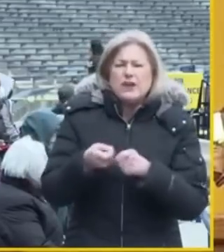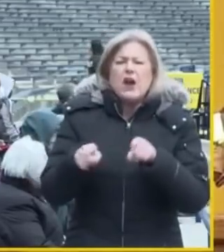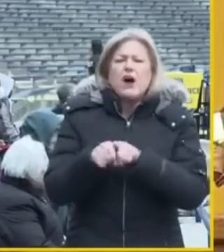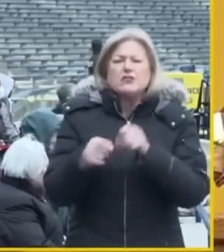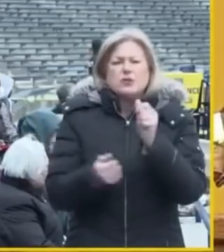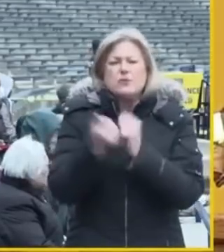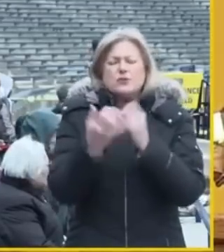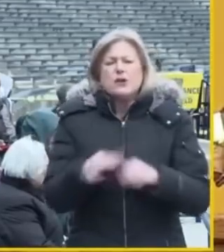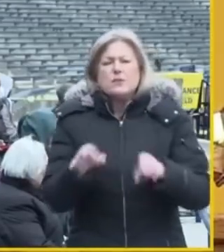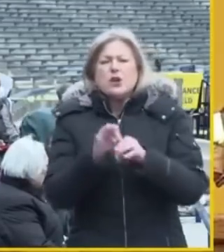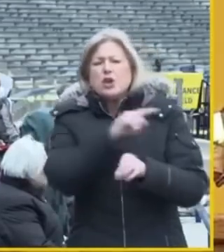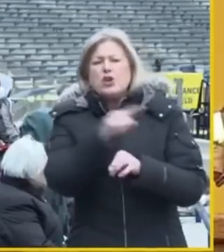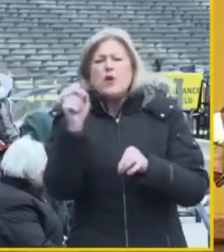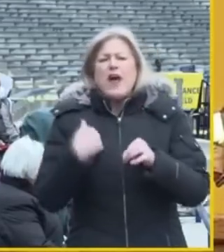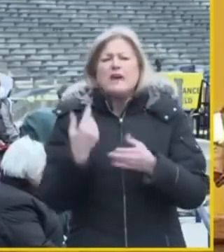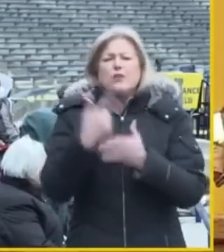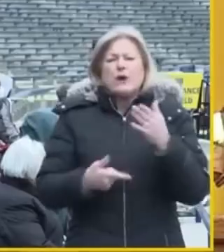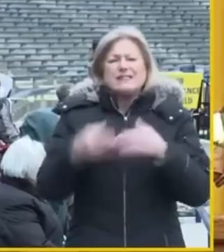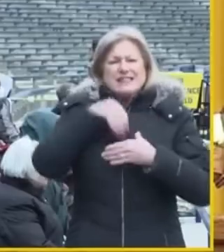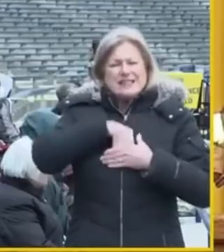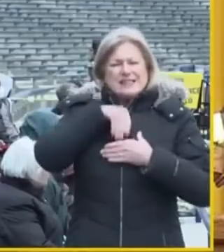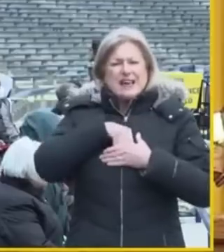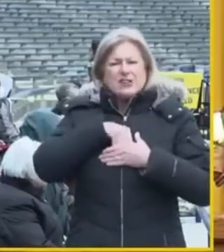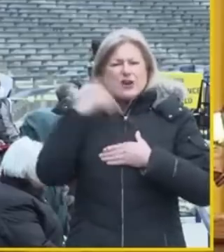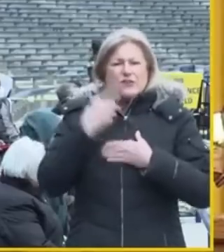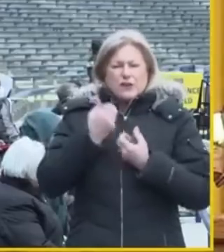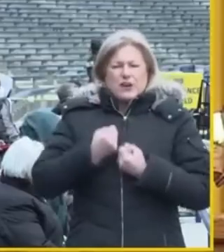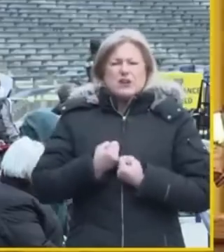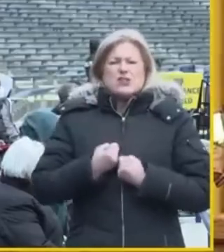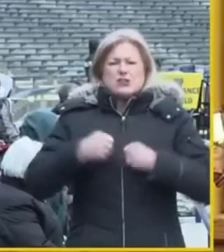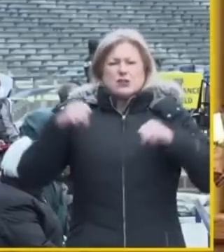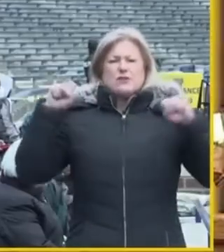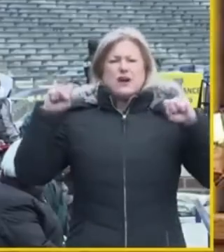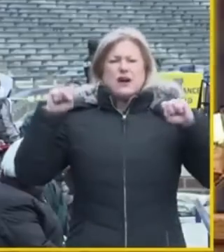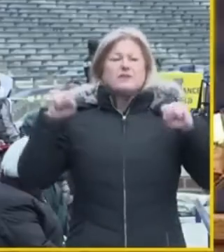what it takes inside of you to survive them, which you do.